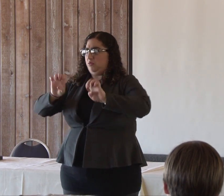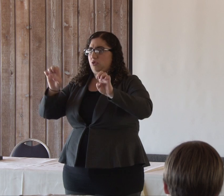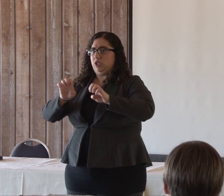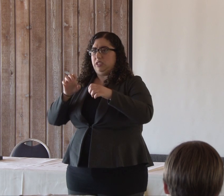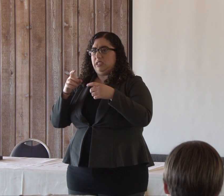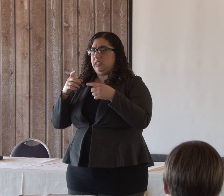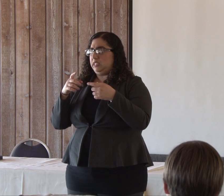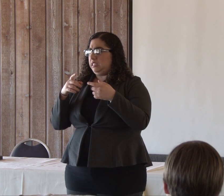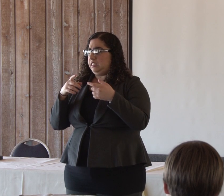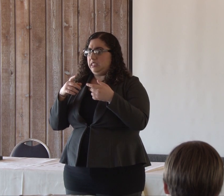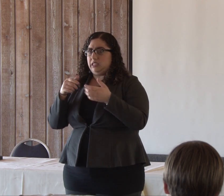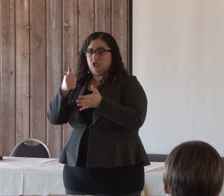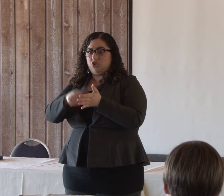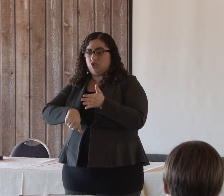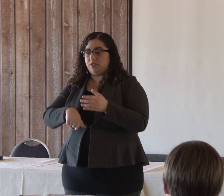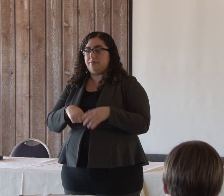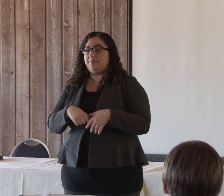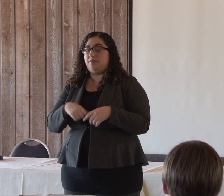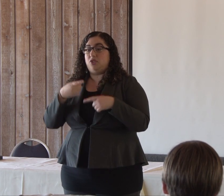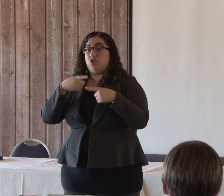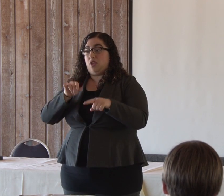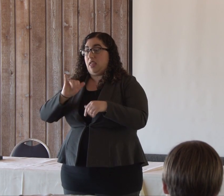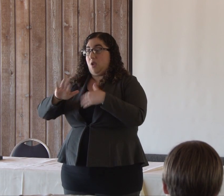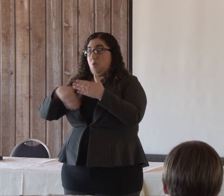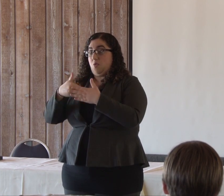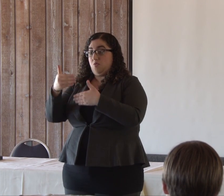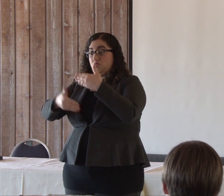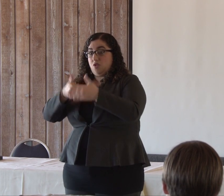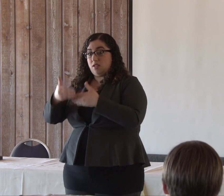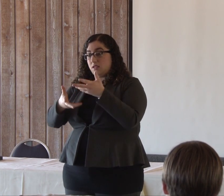Wow! you have a really serious problem. She starts explaining that it's really